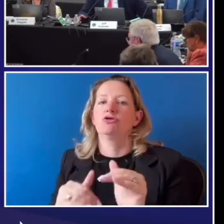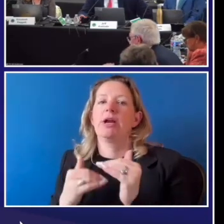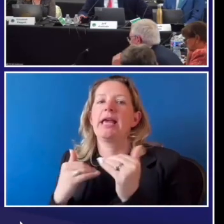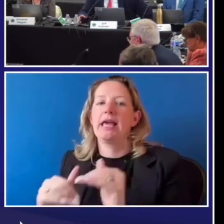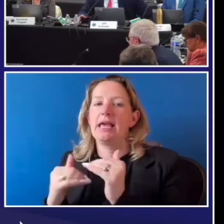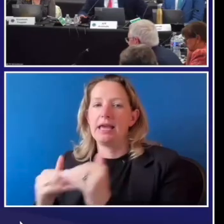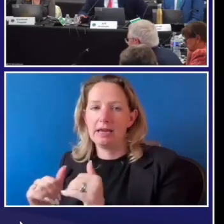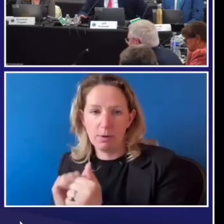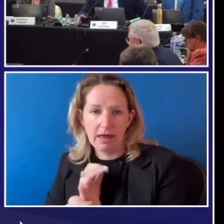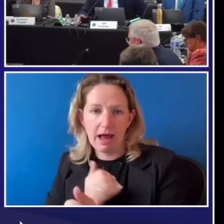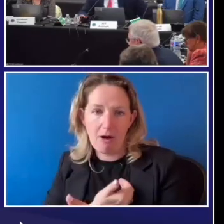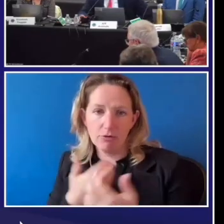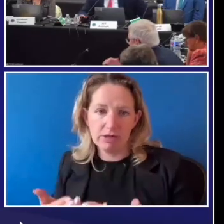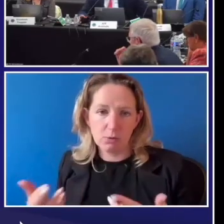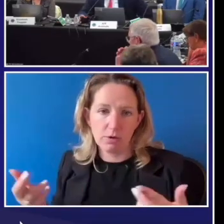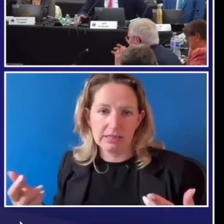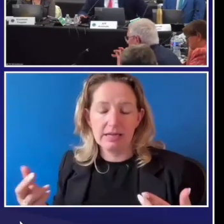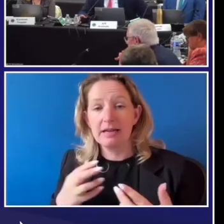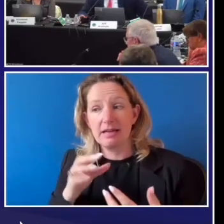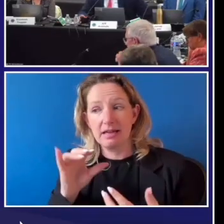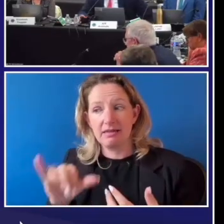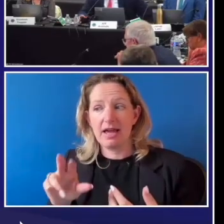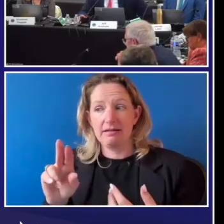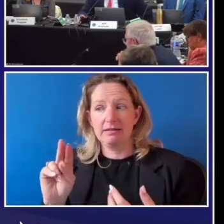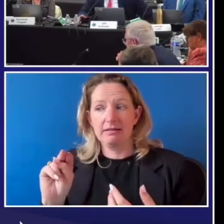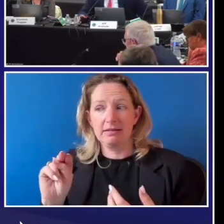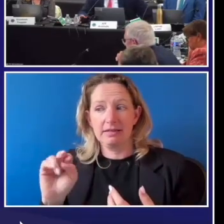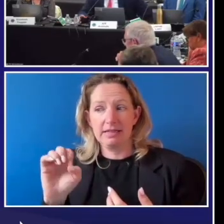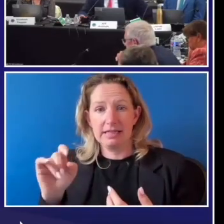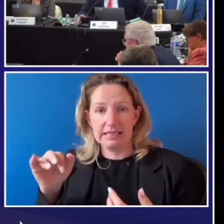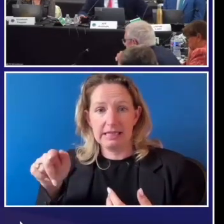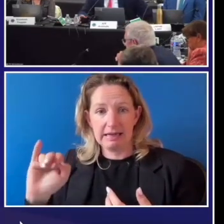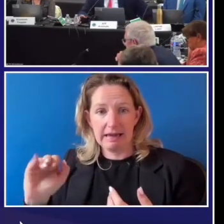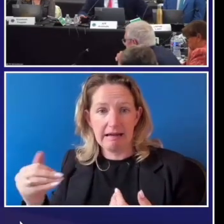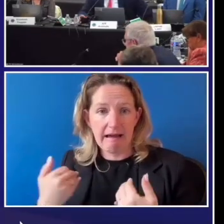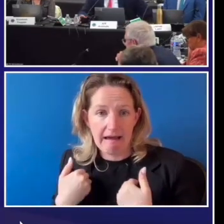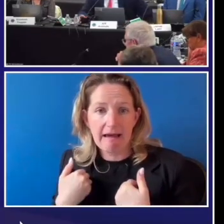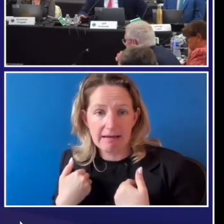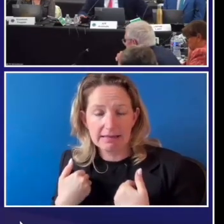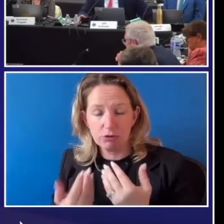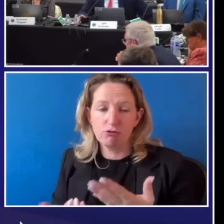attention that Nisiki, um, has, um, in reviewing um, other agencies